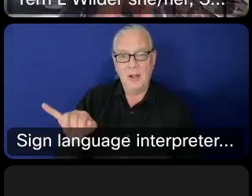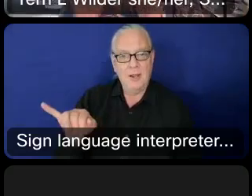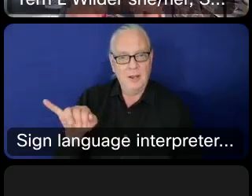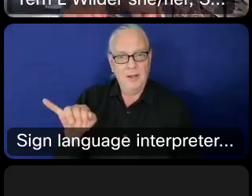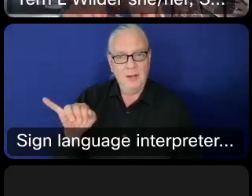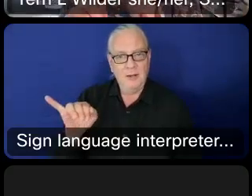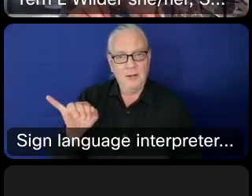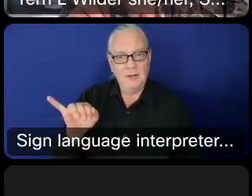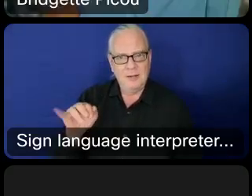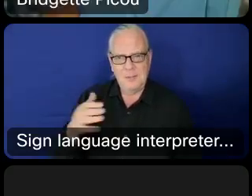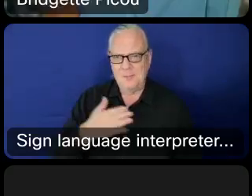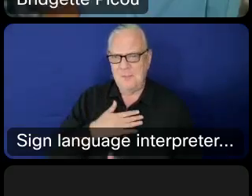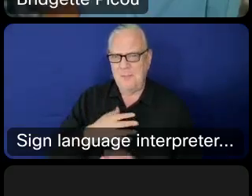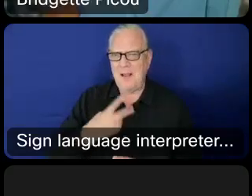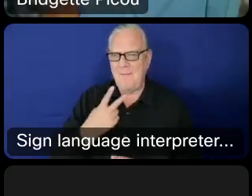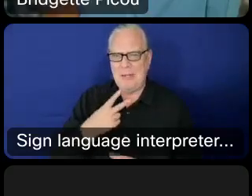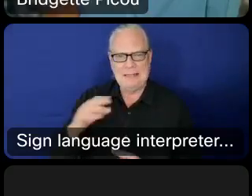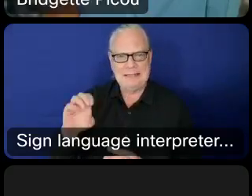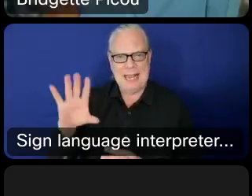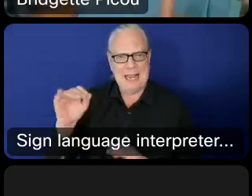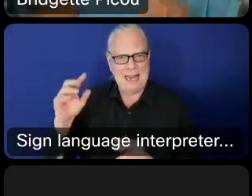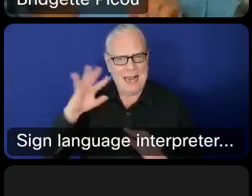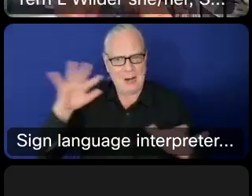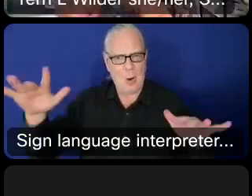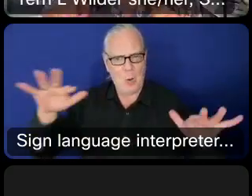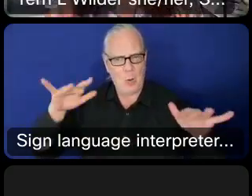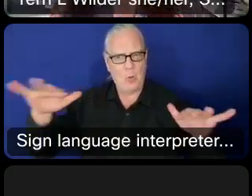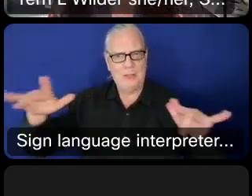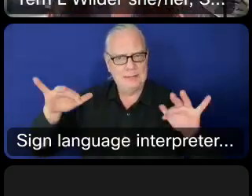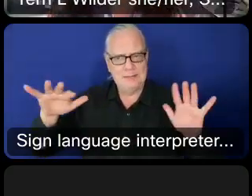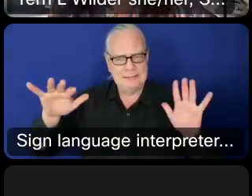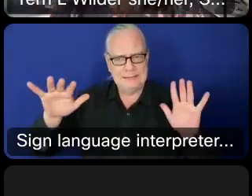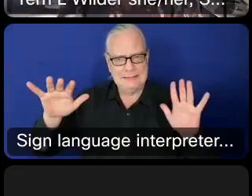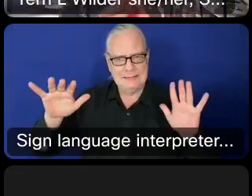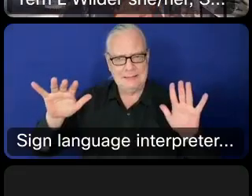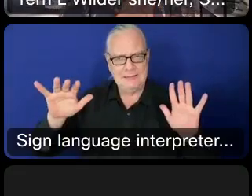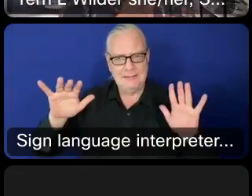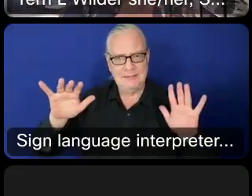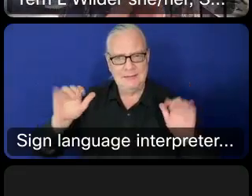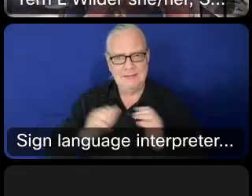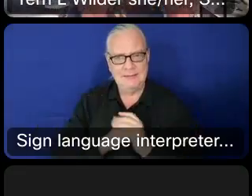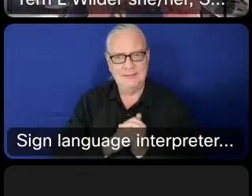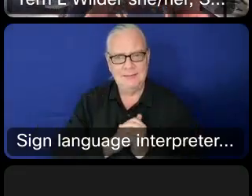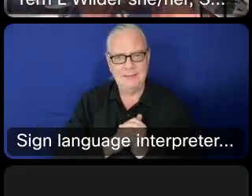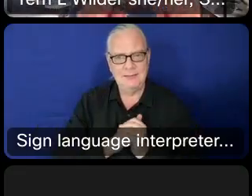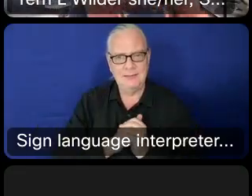I think I'm echoing just if you want to mute quickly. So Bridgette, you and I are